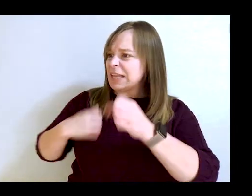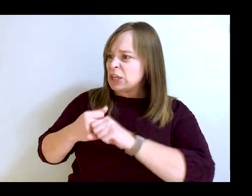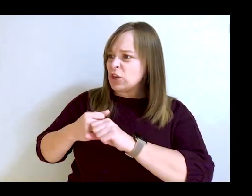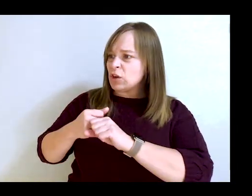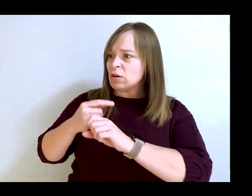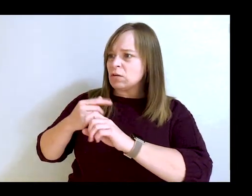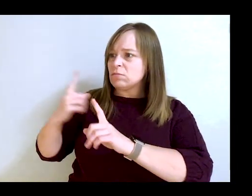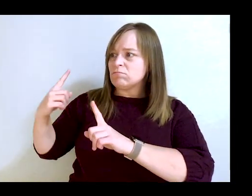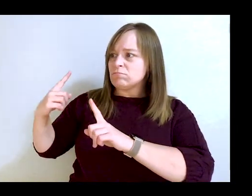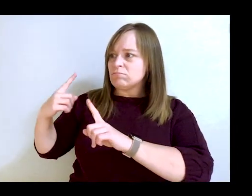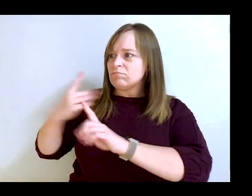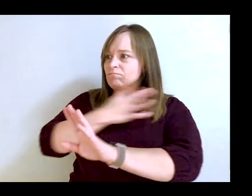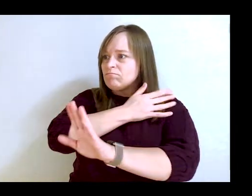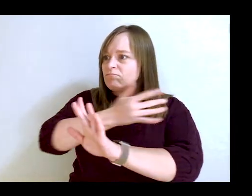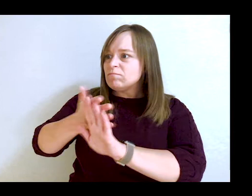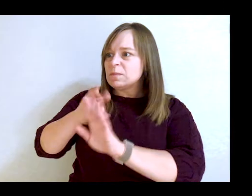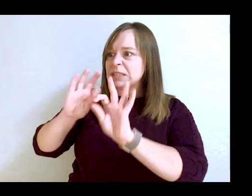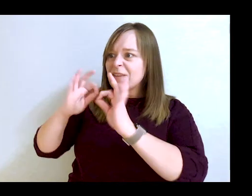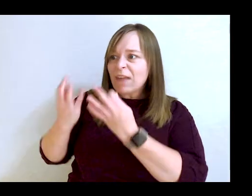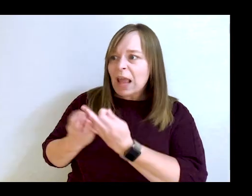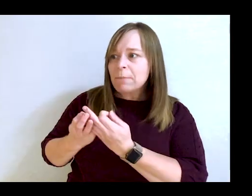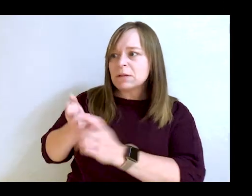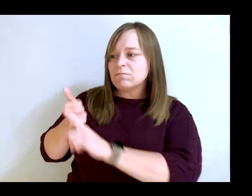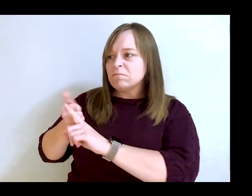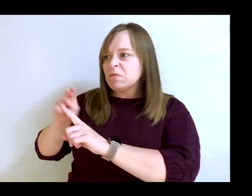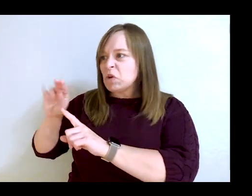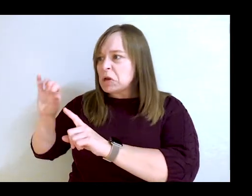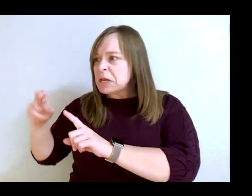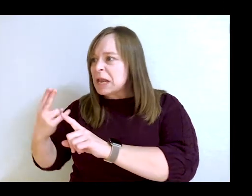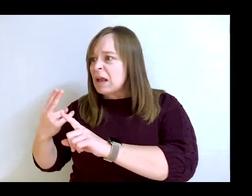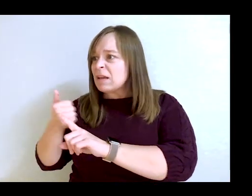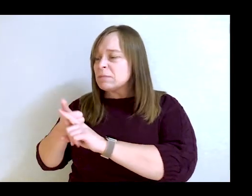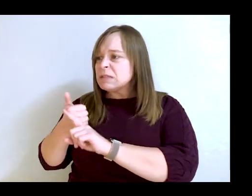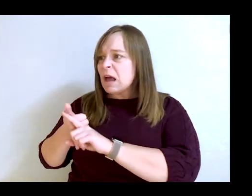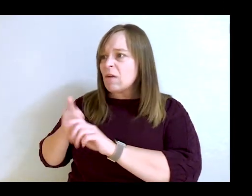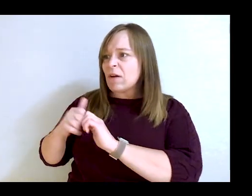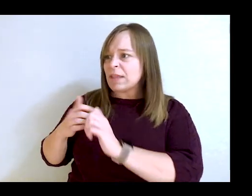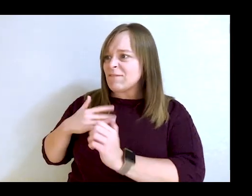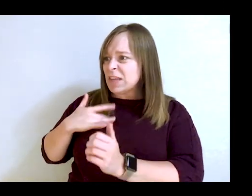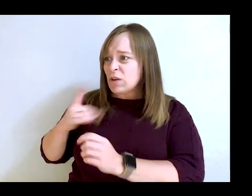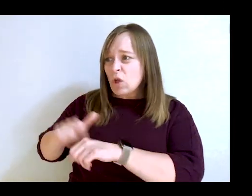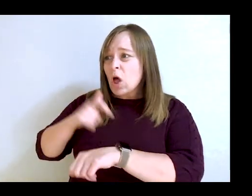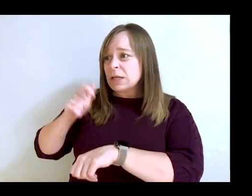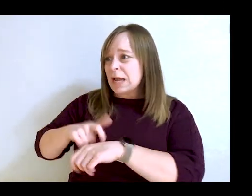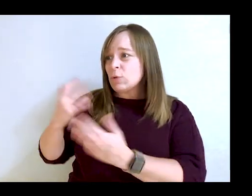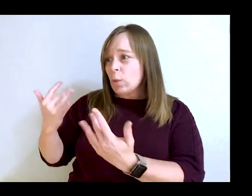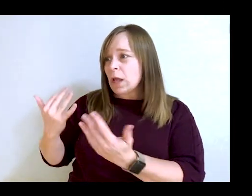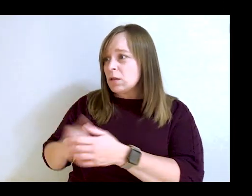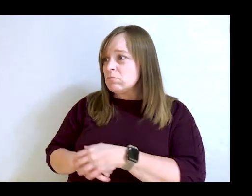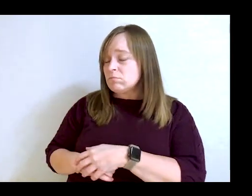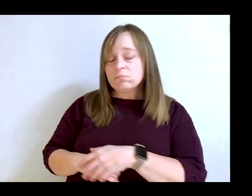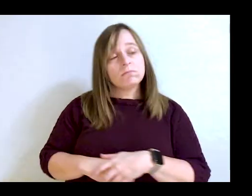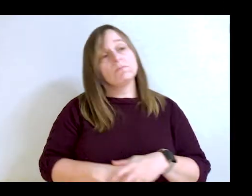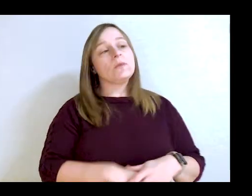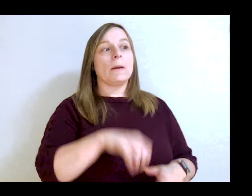that year was like for you as a family, for Nich individually? That's a long time to wait.